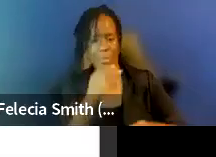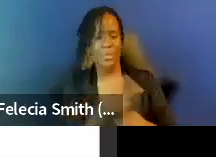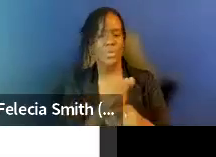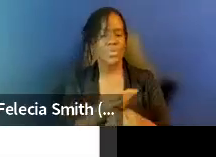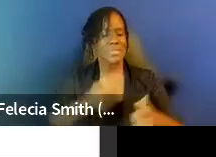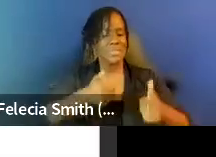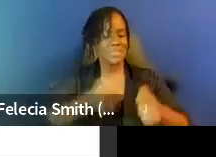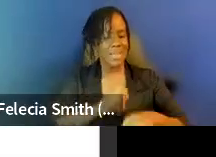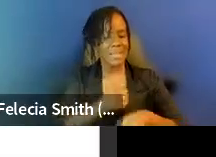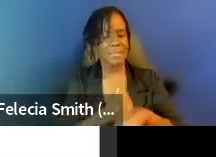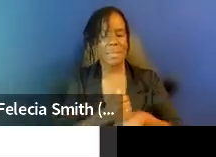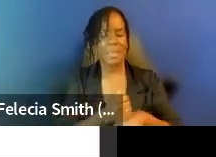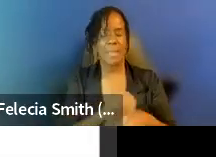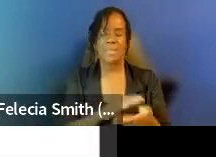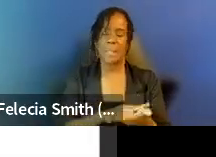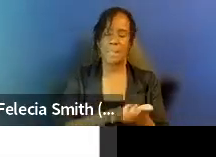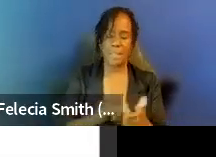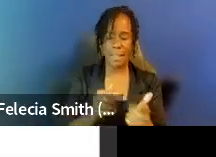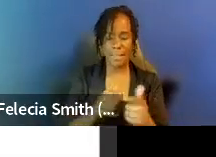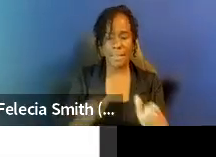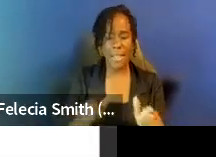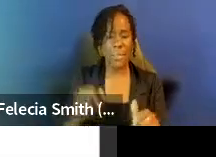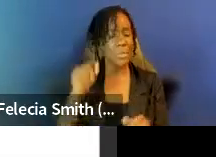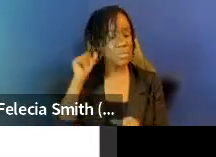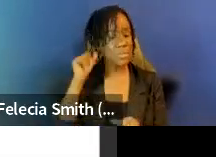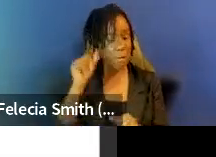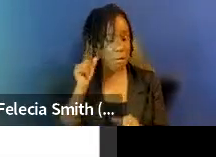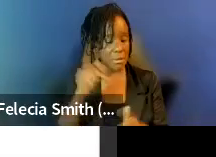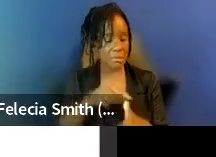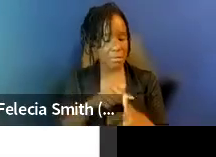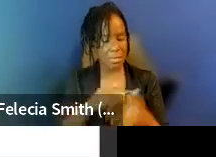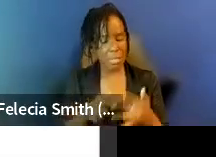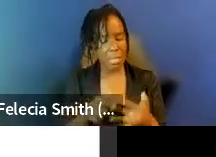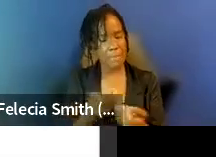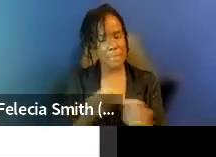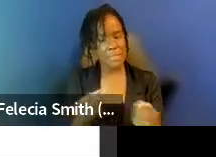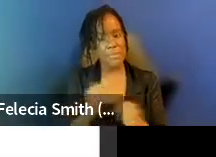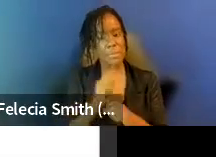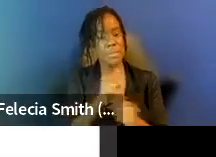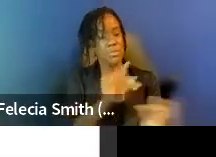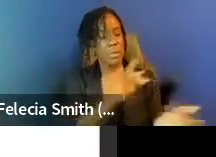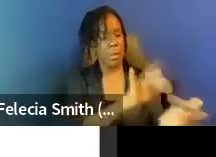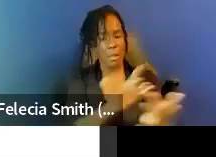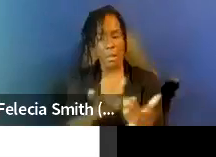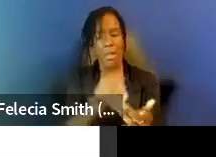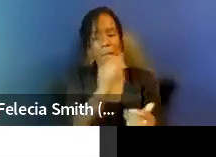abilities and disability identities. And talk about putting it in practice. Thinking